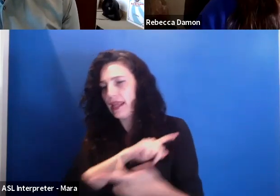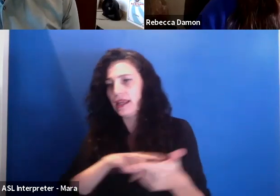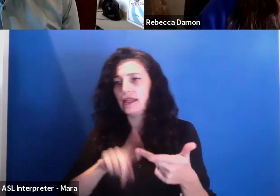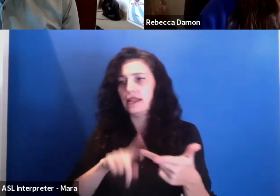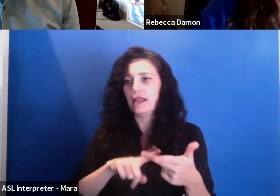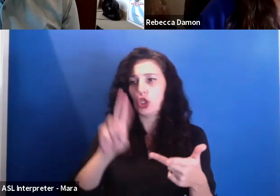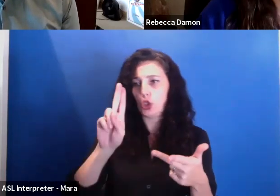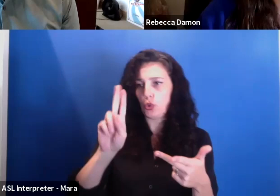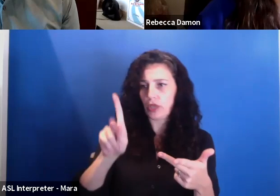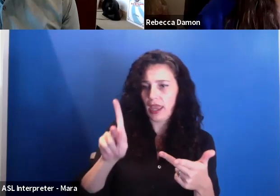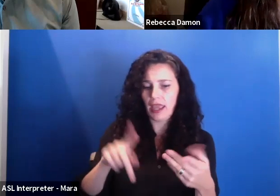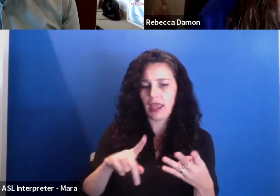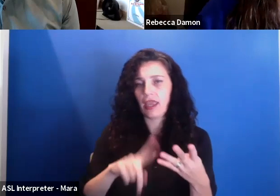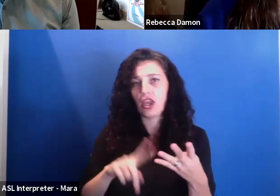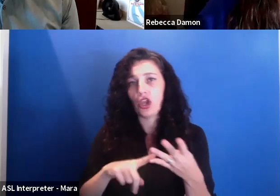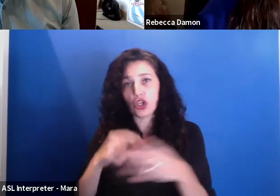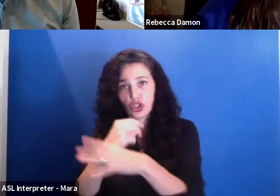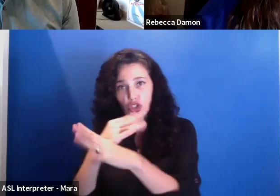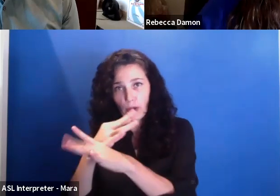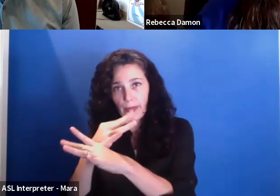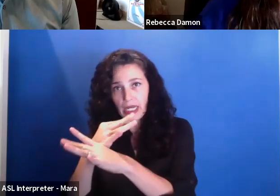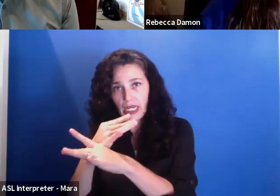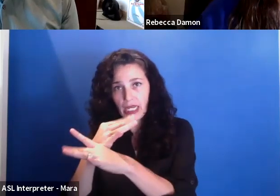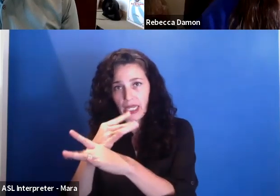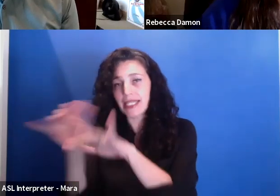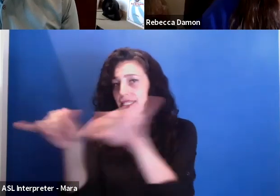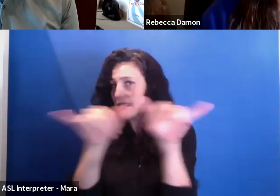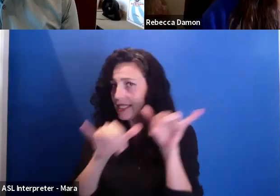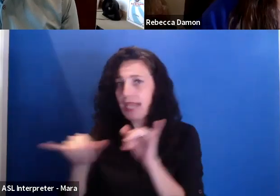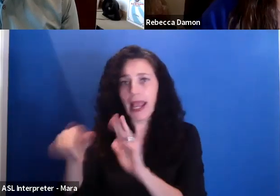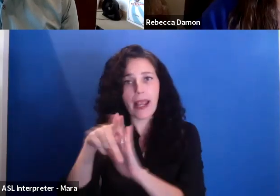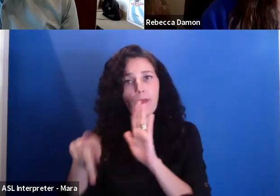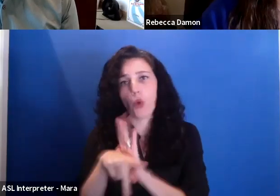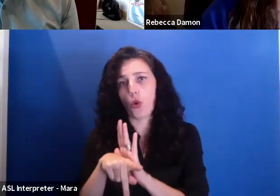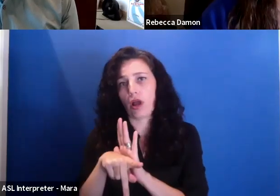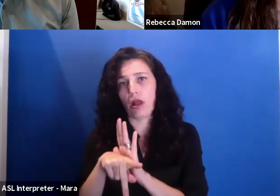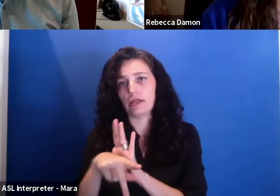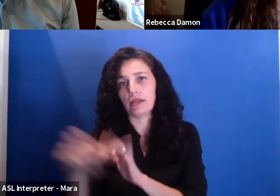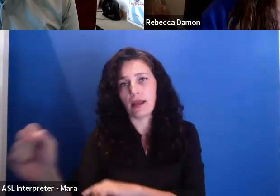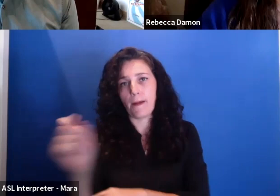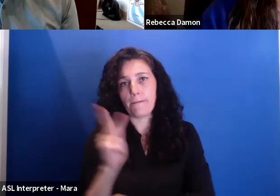we're using the same, the same protocols from this Return to Work Agreement. However, I do want to note the Return to Work Agreement